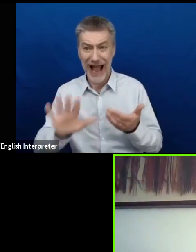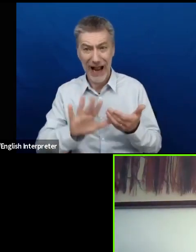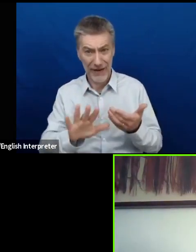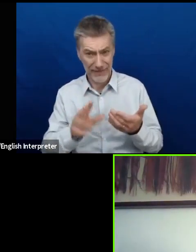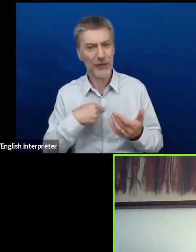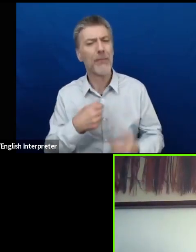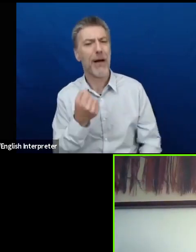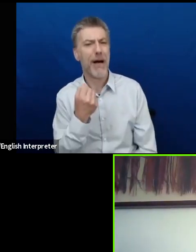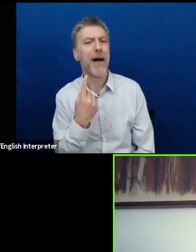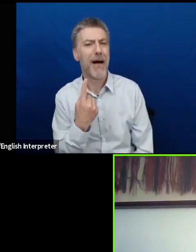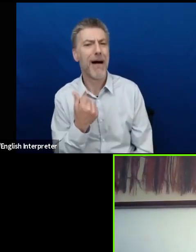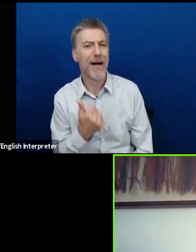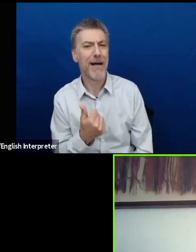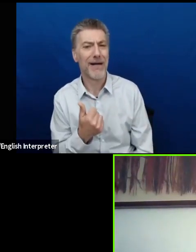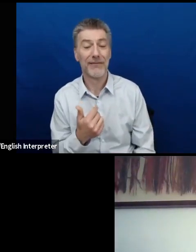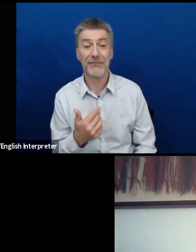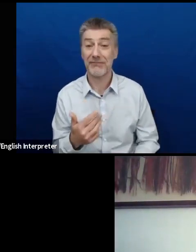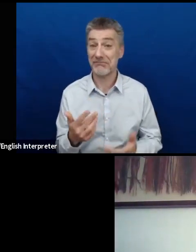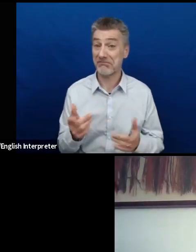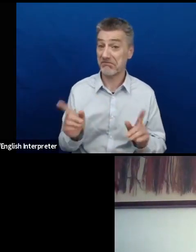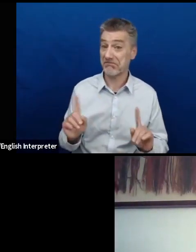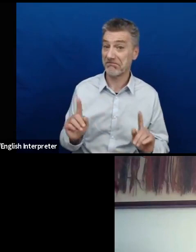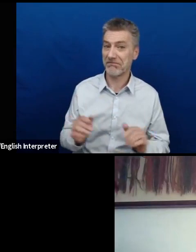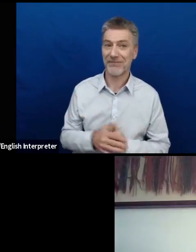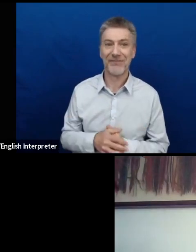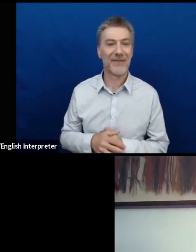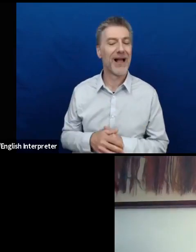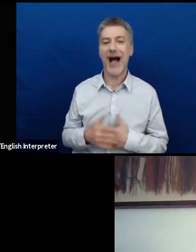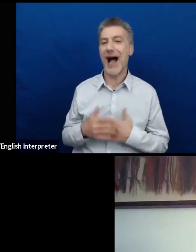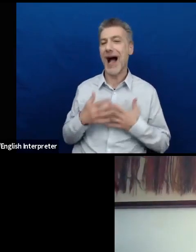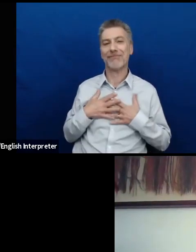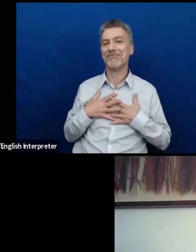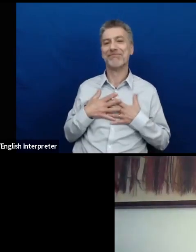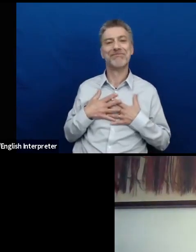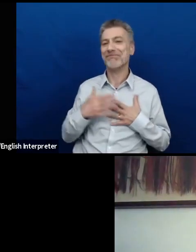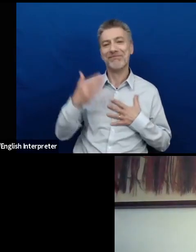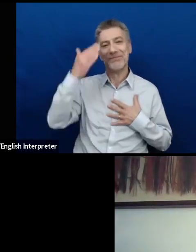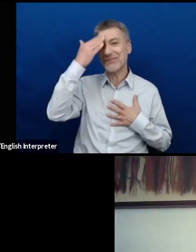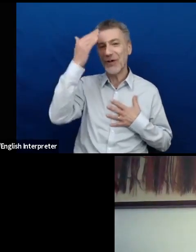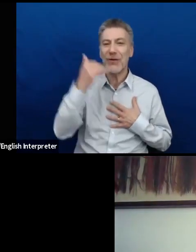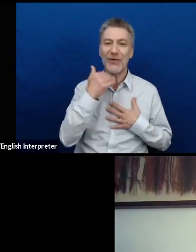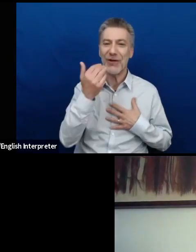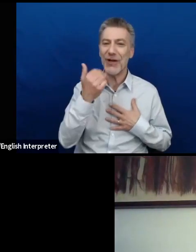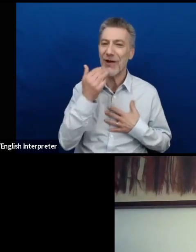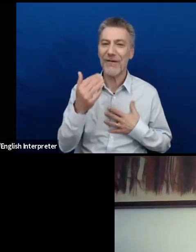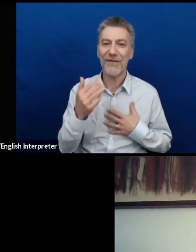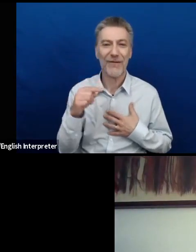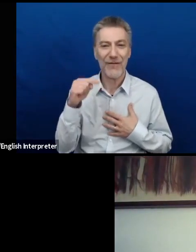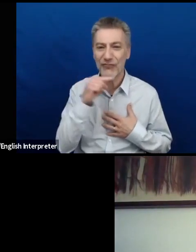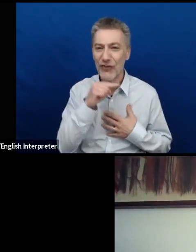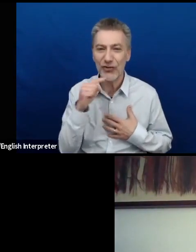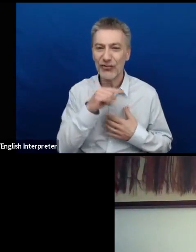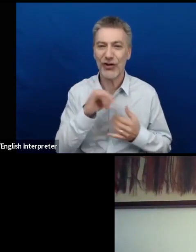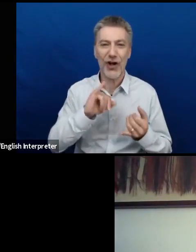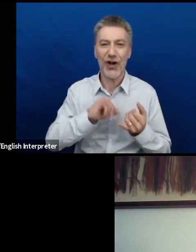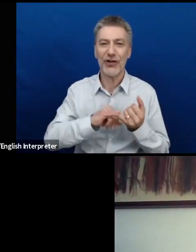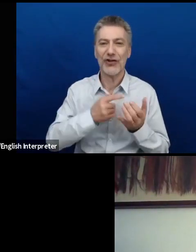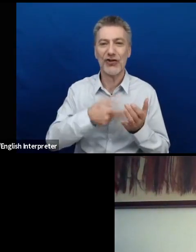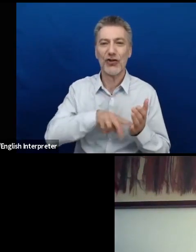is how indigenous people and people of African descent to be understood in those context.